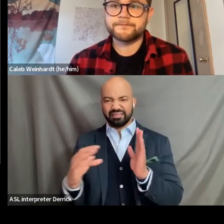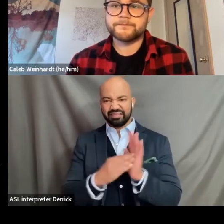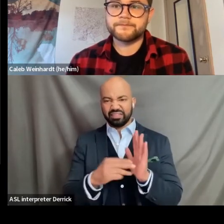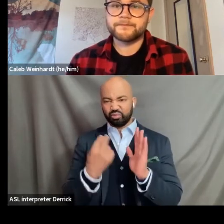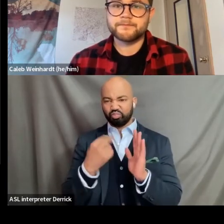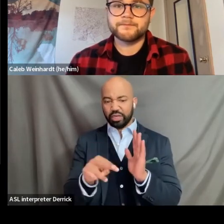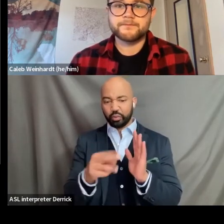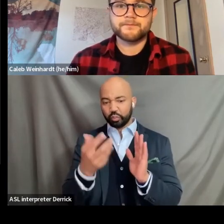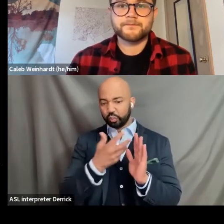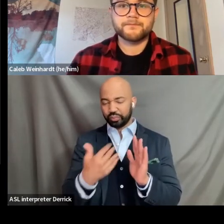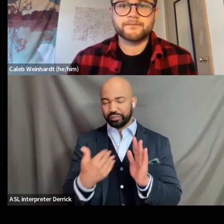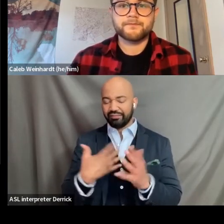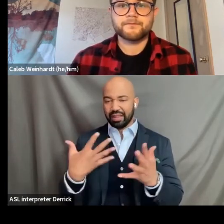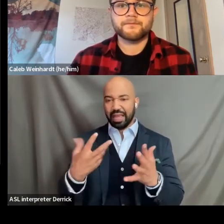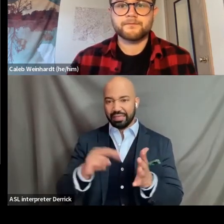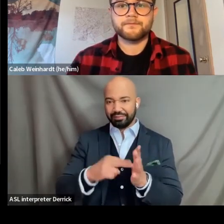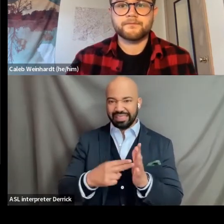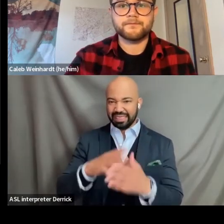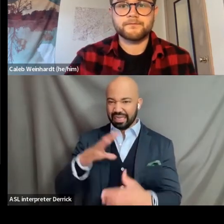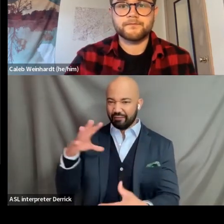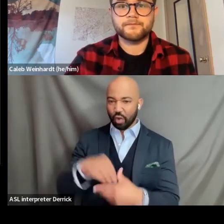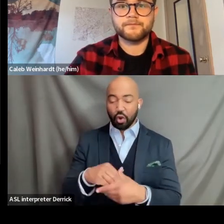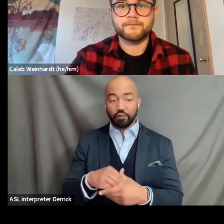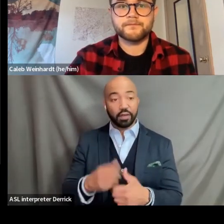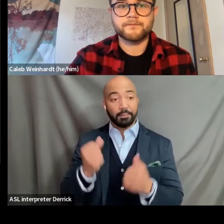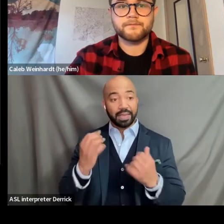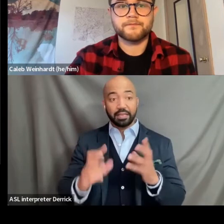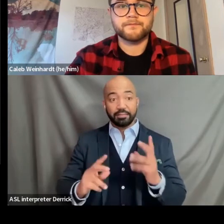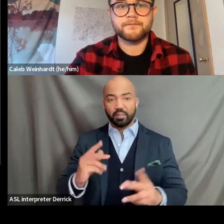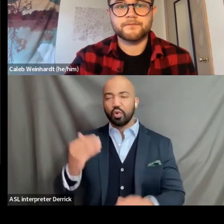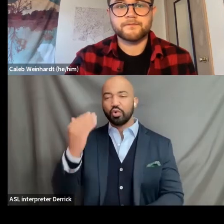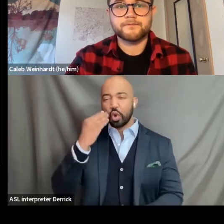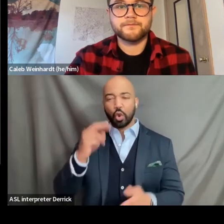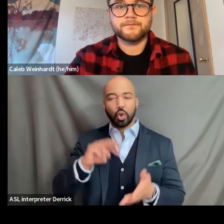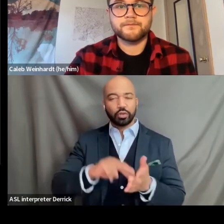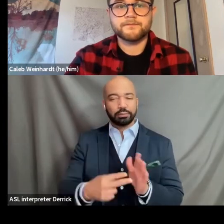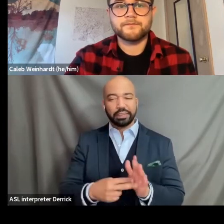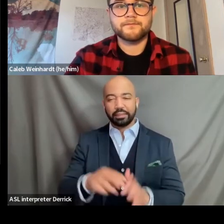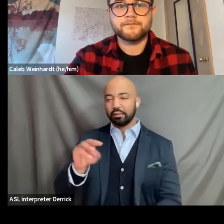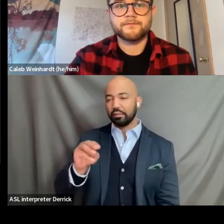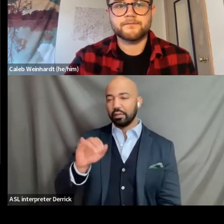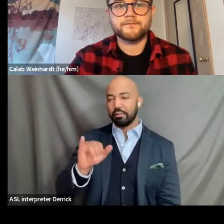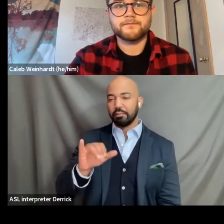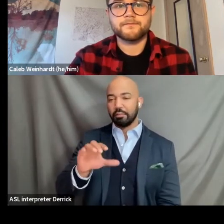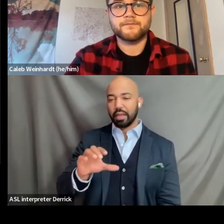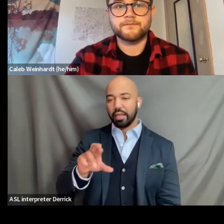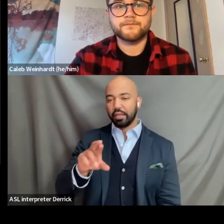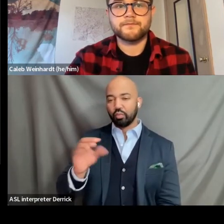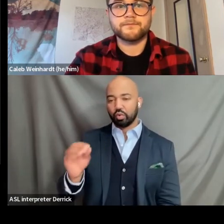So I think a lot of us know what microaggressions are without that many words to explain it but a lot of times we think about microaggressions